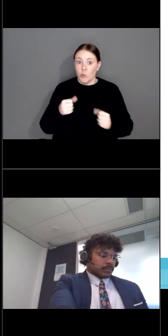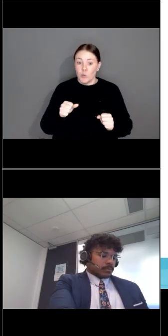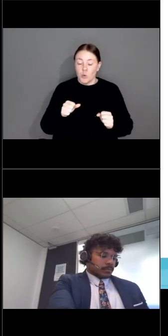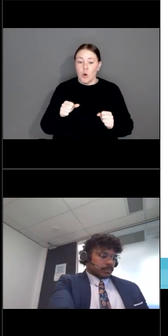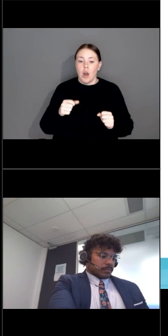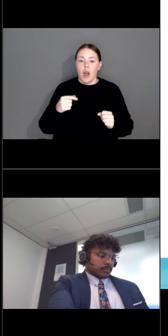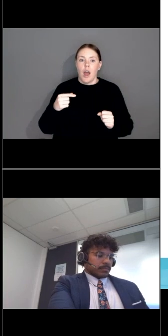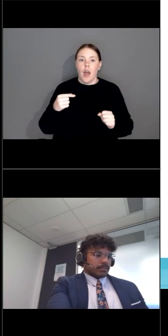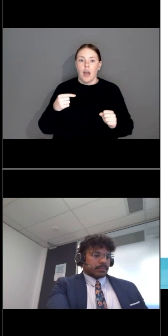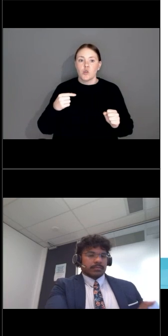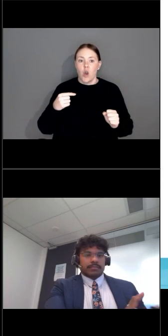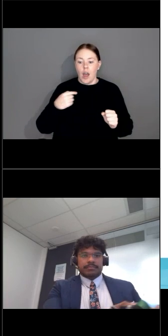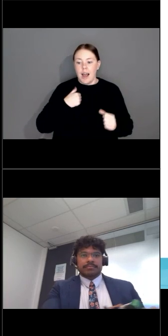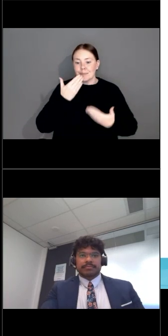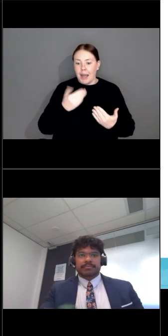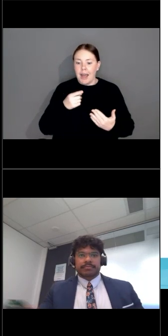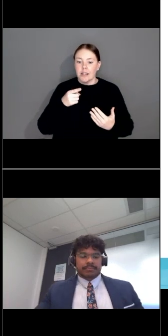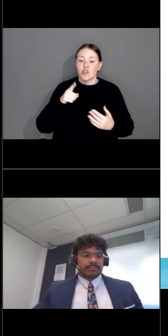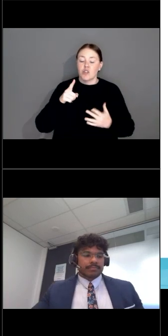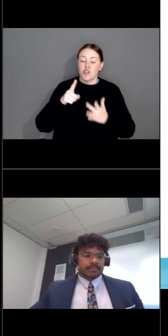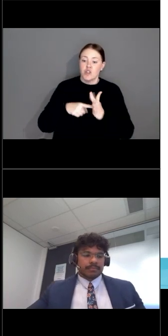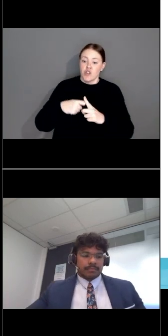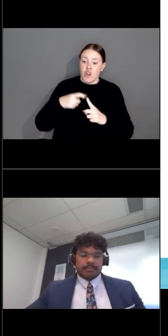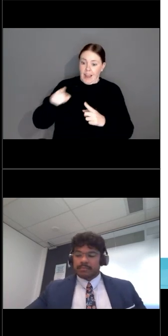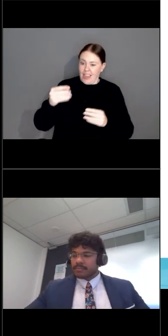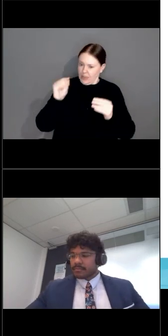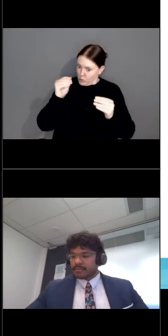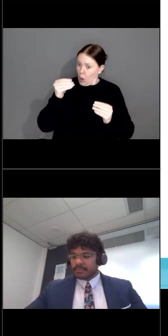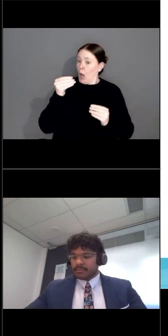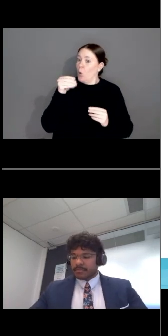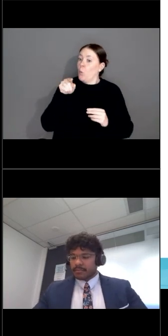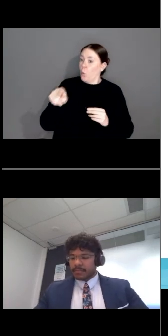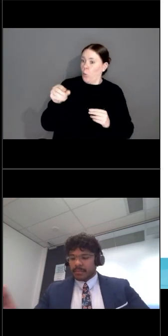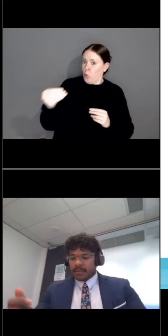card down first now let's put down all the other relevant cards around you to map it out let's put